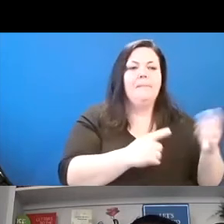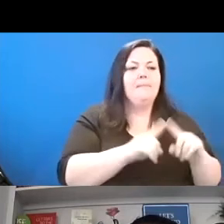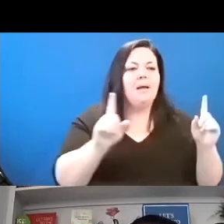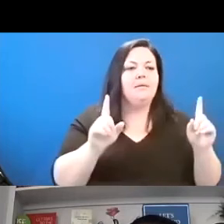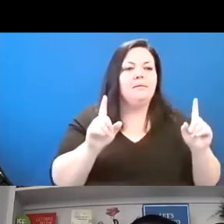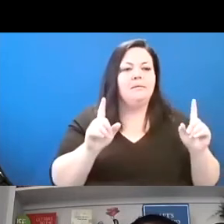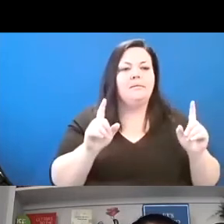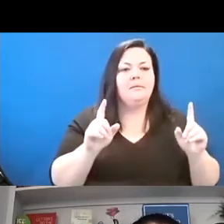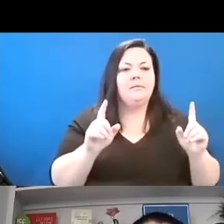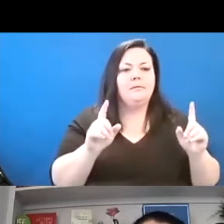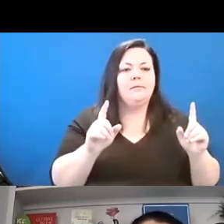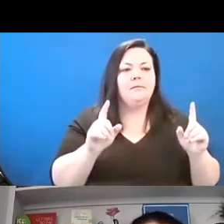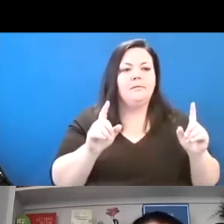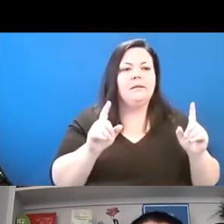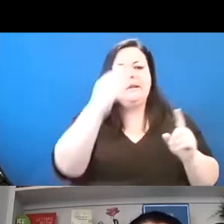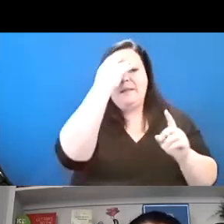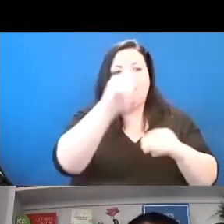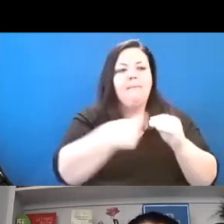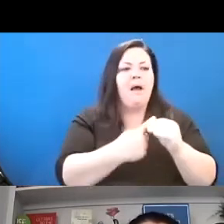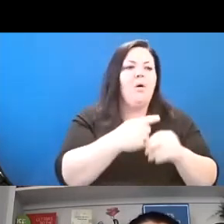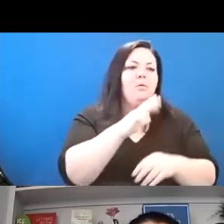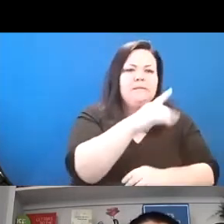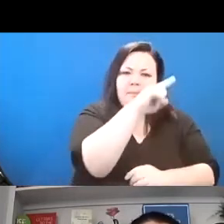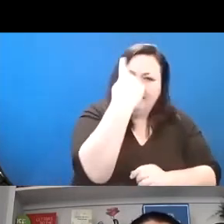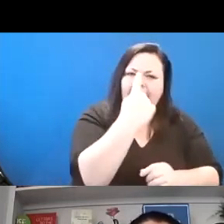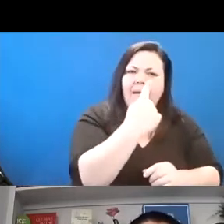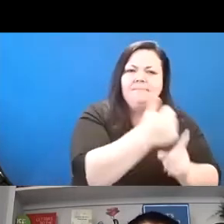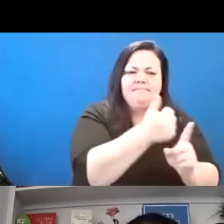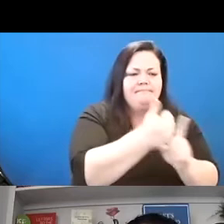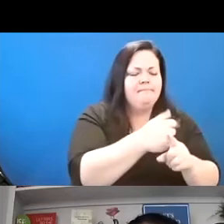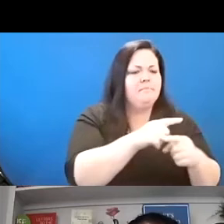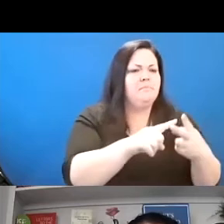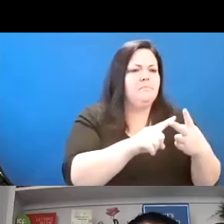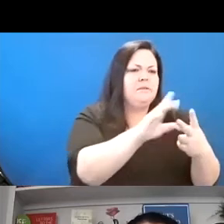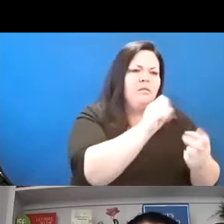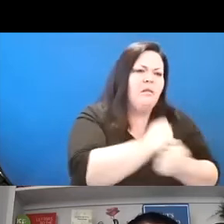is thinking about his own blackness his own love his own style of existing